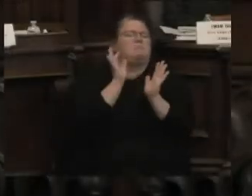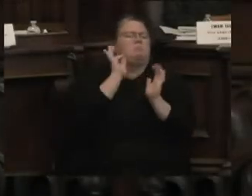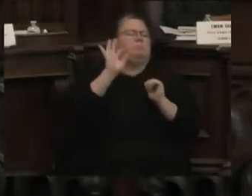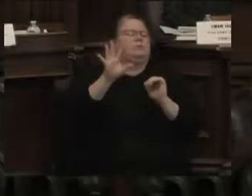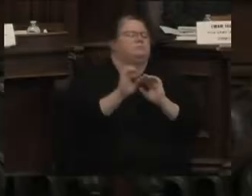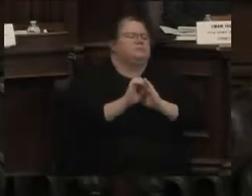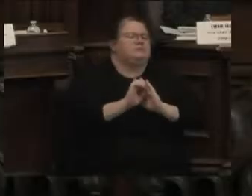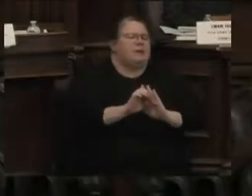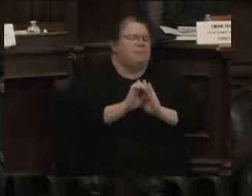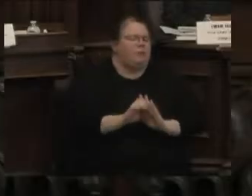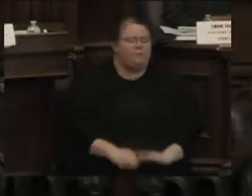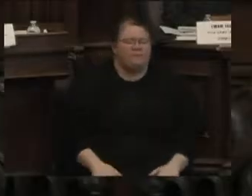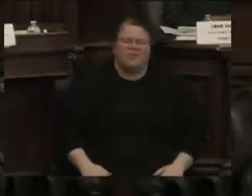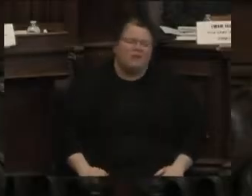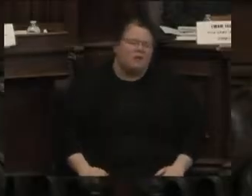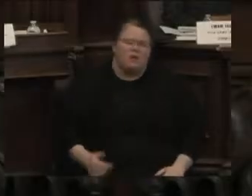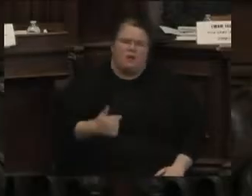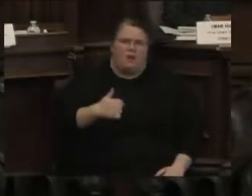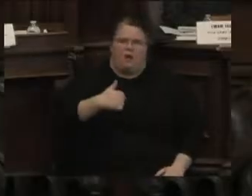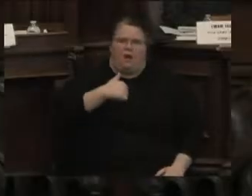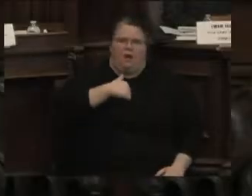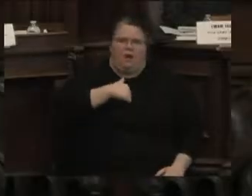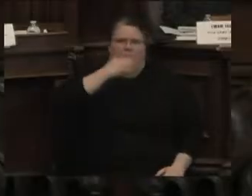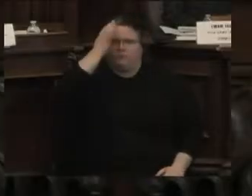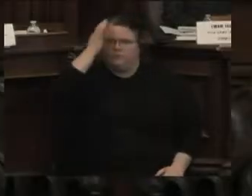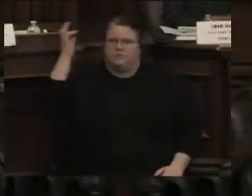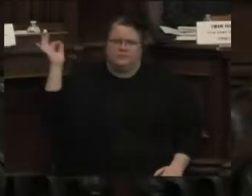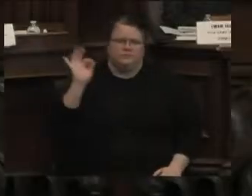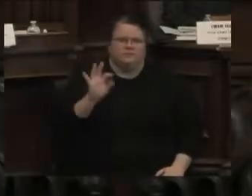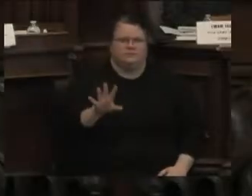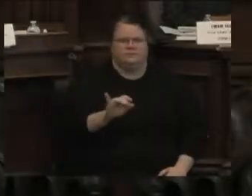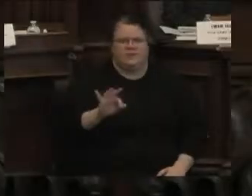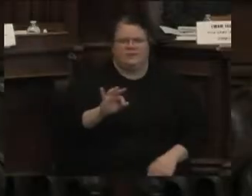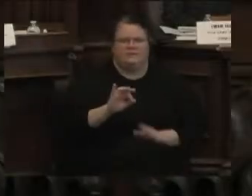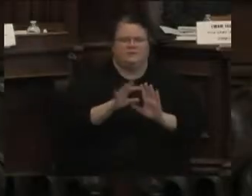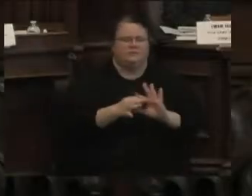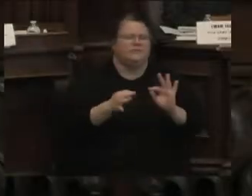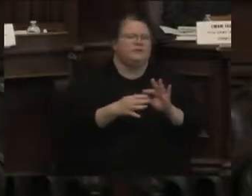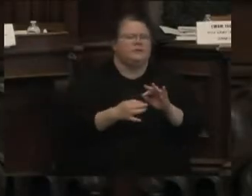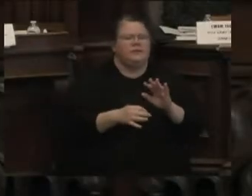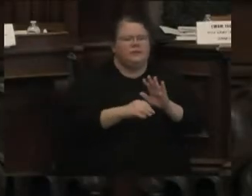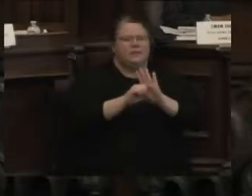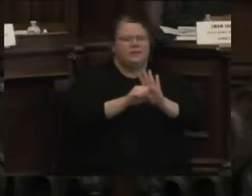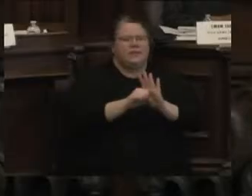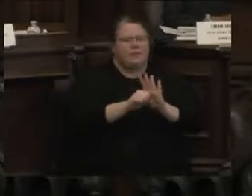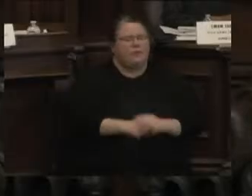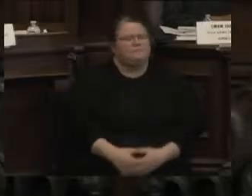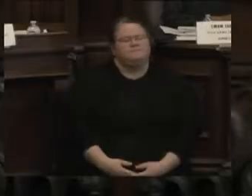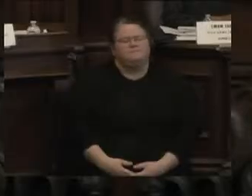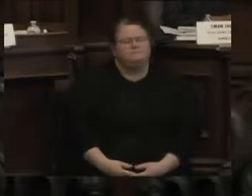that might need to be rectified. Just to give sort of very hypothetical example. Thank you. Not this is not like a, you